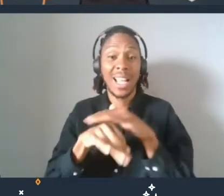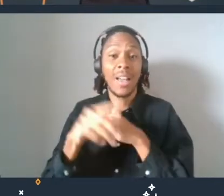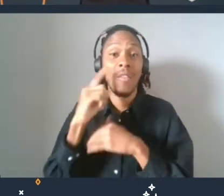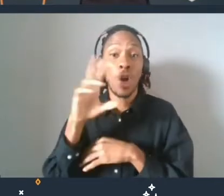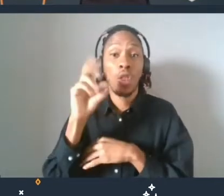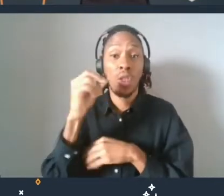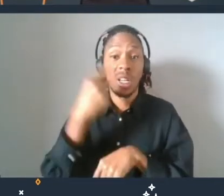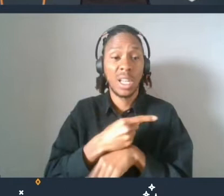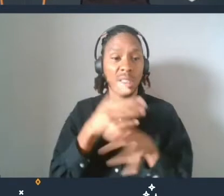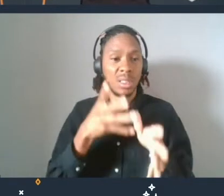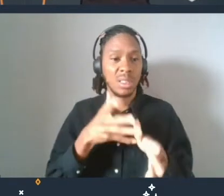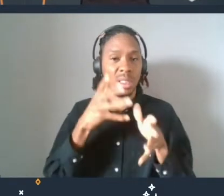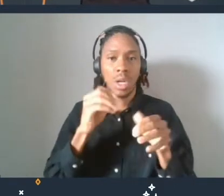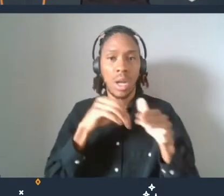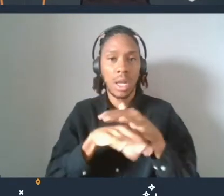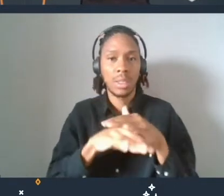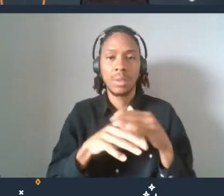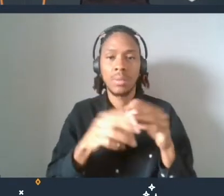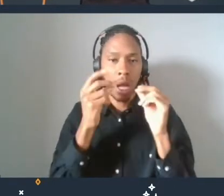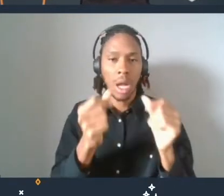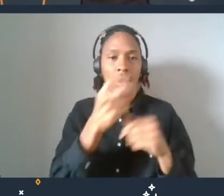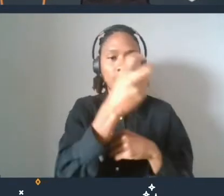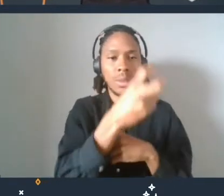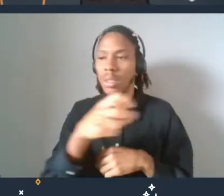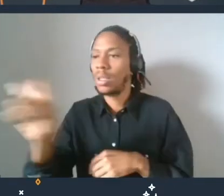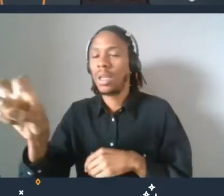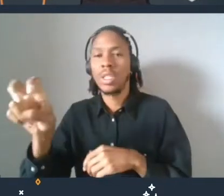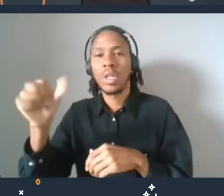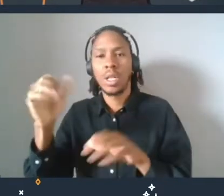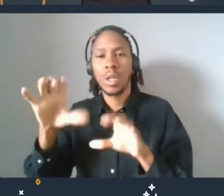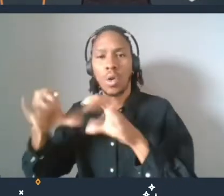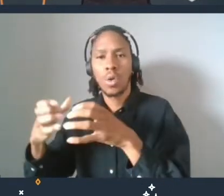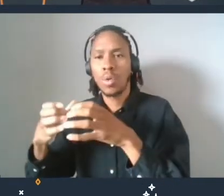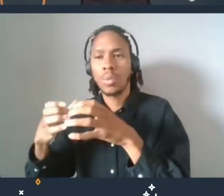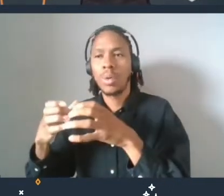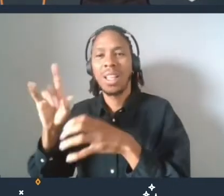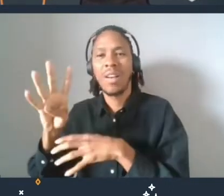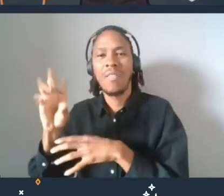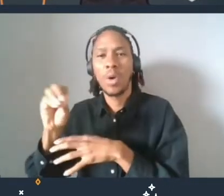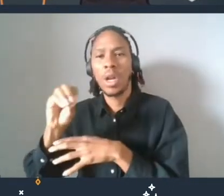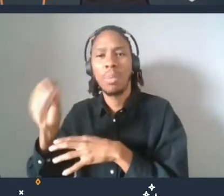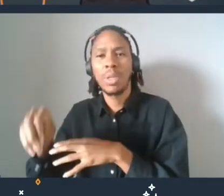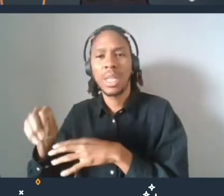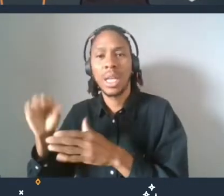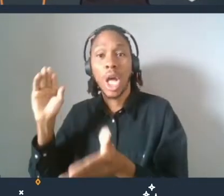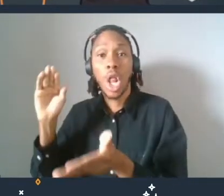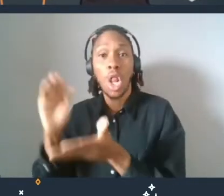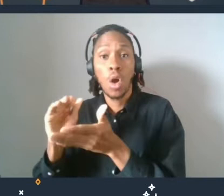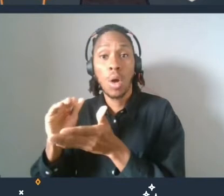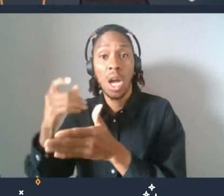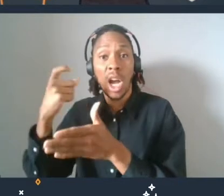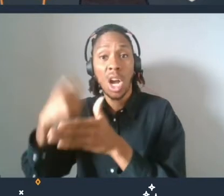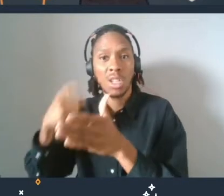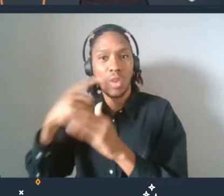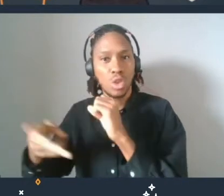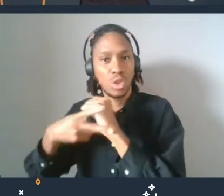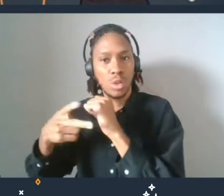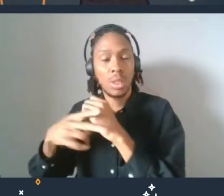are automatically moved to the infrequent access tier that's 40% lower storage costs. And then now with S3 Intelligent-Tiering,